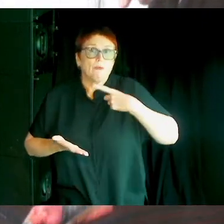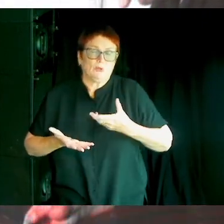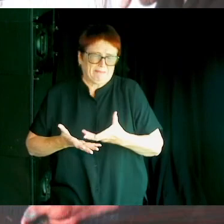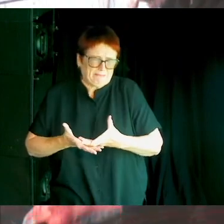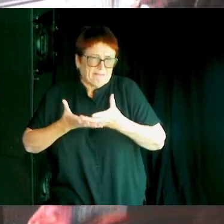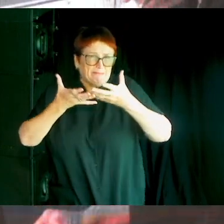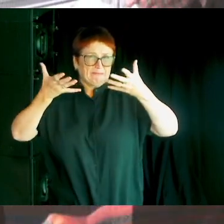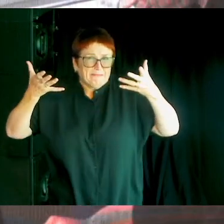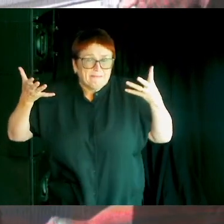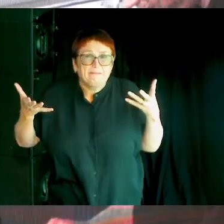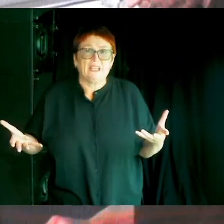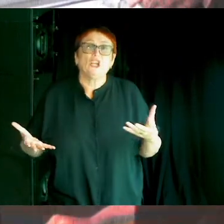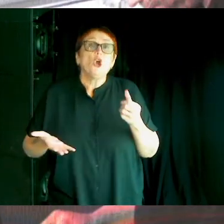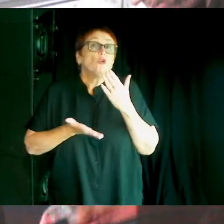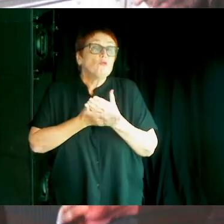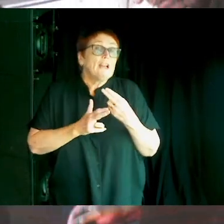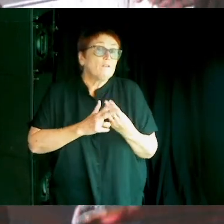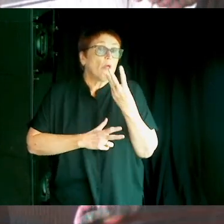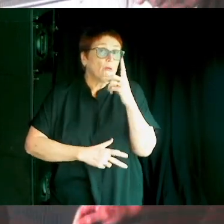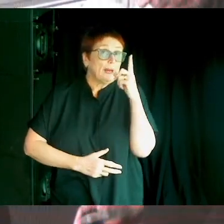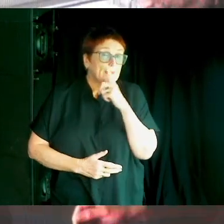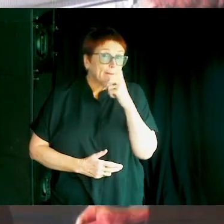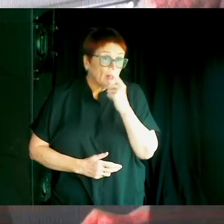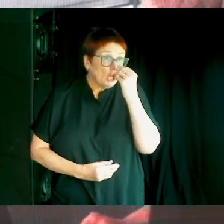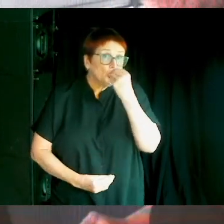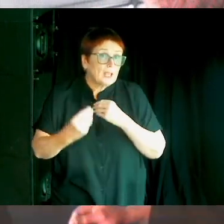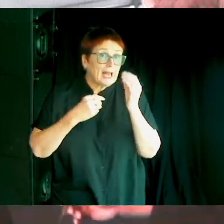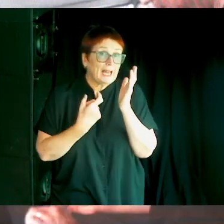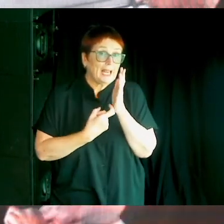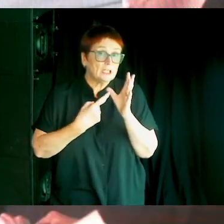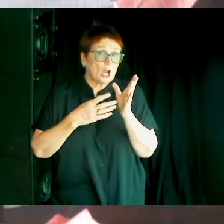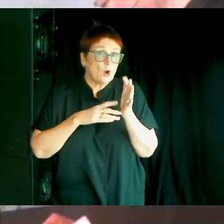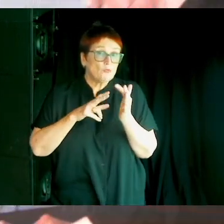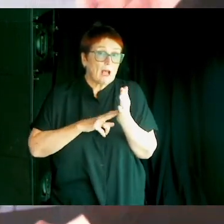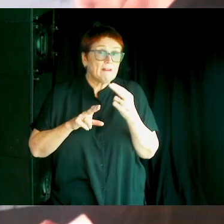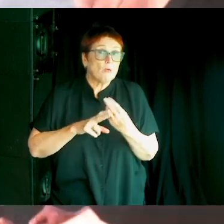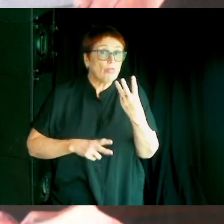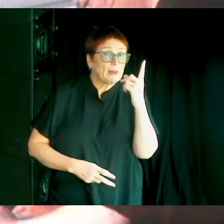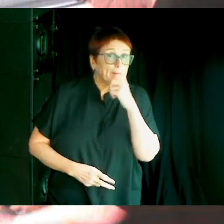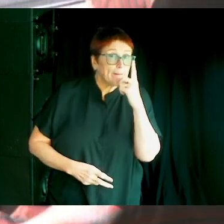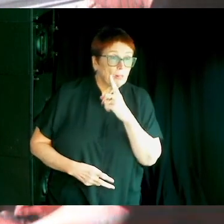that is actually fit for trees so if you can eat noodle or ramen noodle for three person and one go